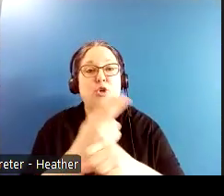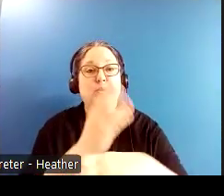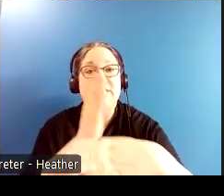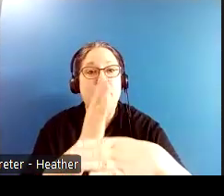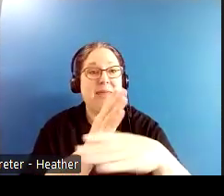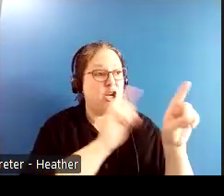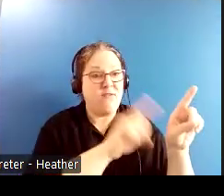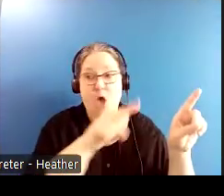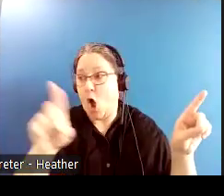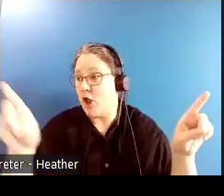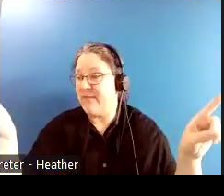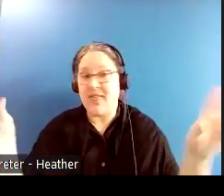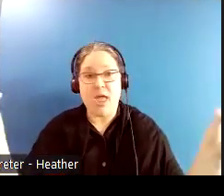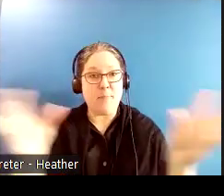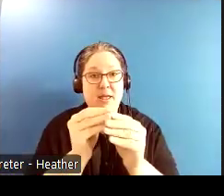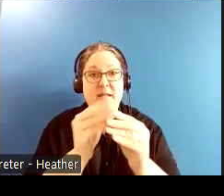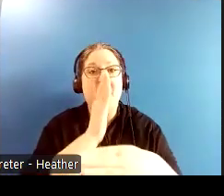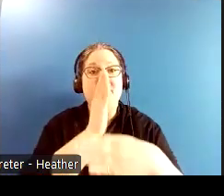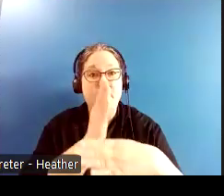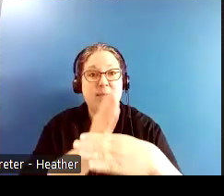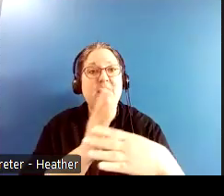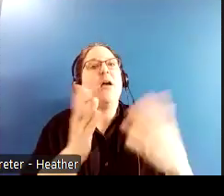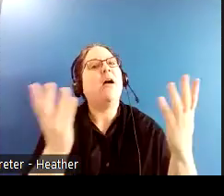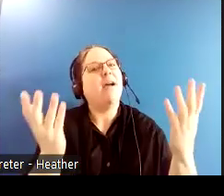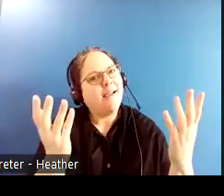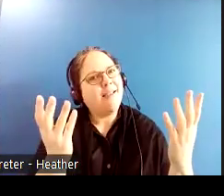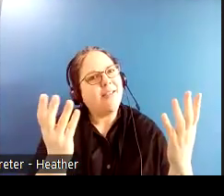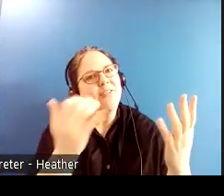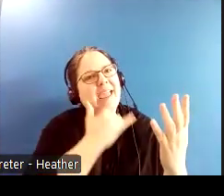those observed values, eventually those positive and negative errors will cancel out. And you can